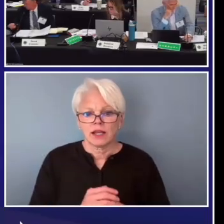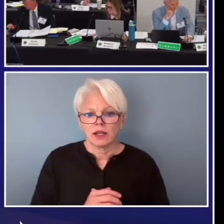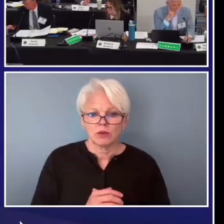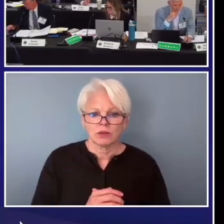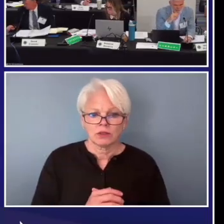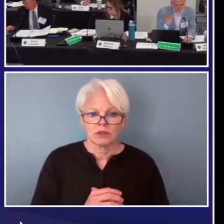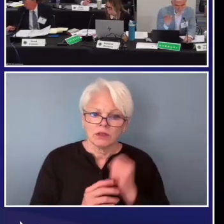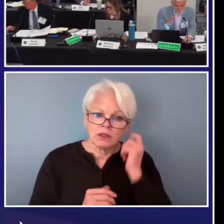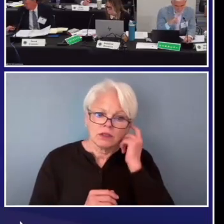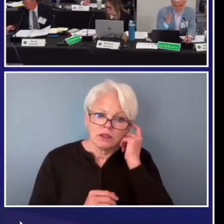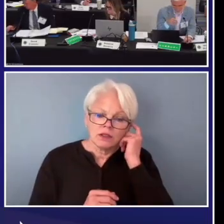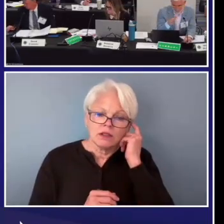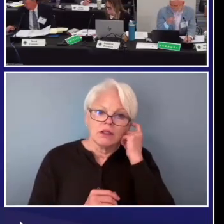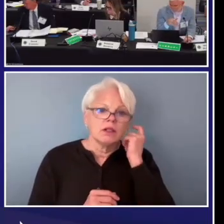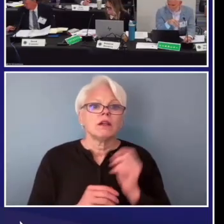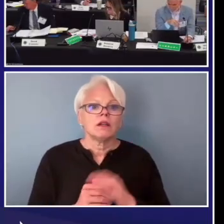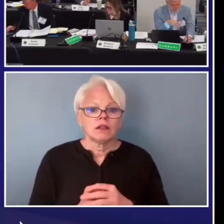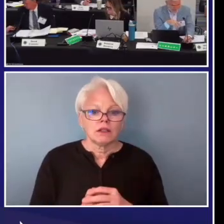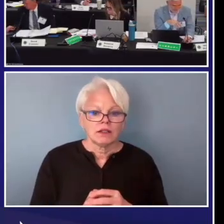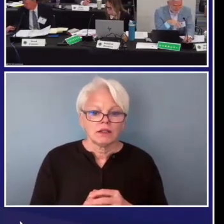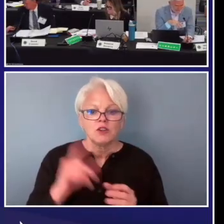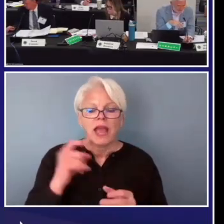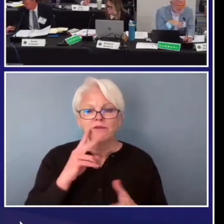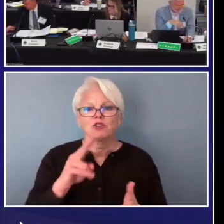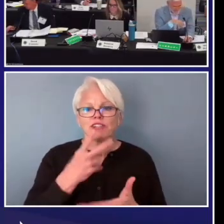You have to read the stricken stuff too. Who would like to respond to that?